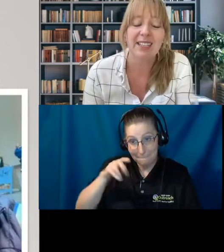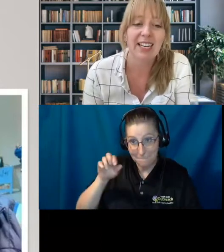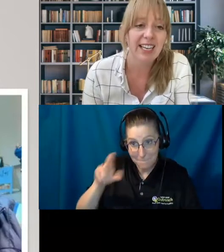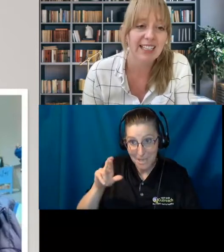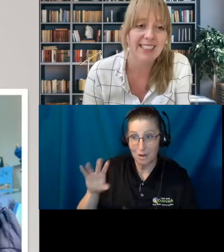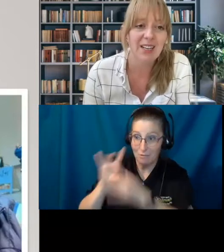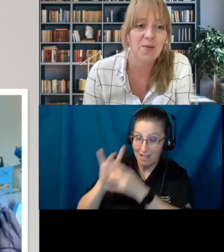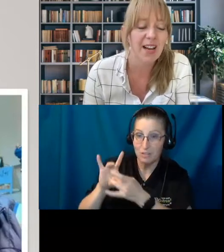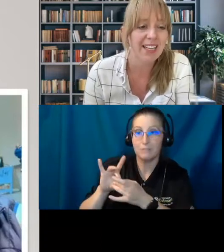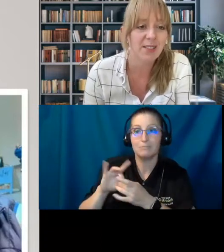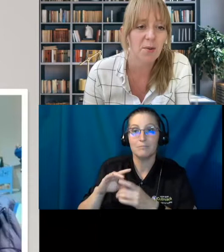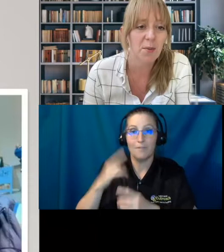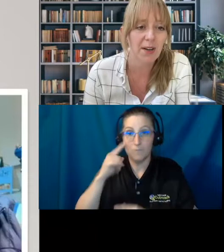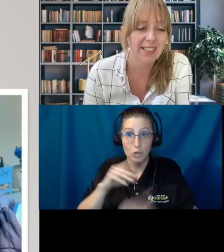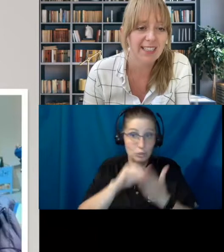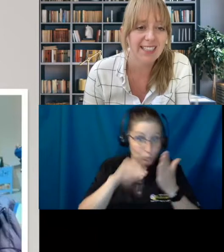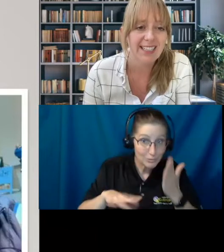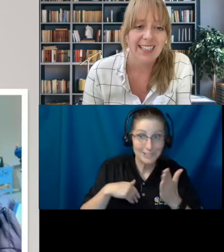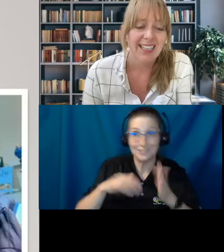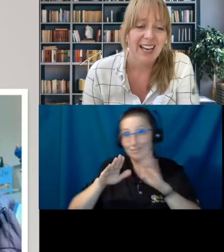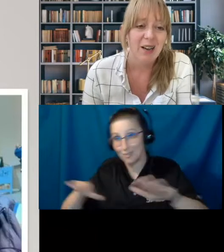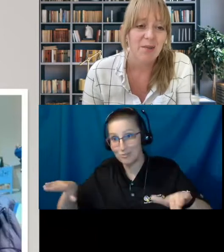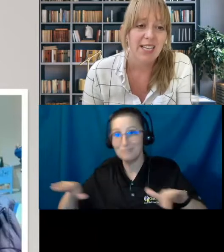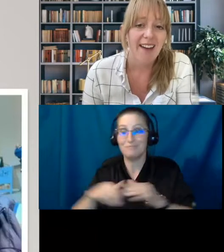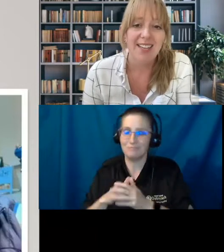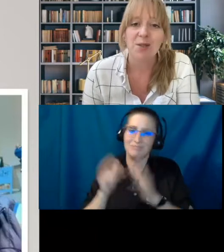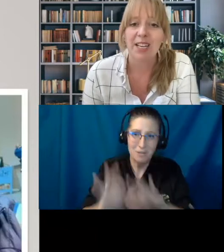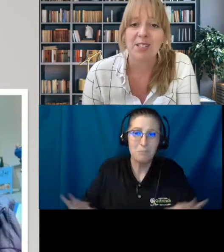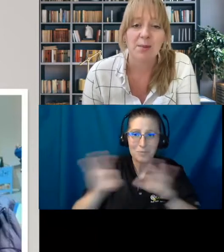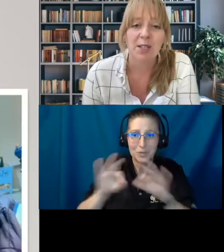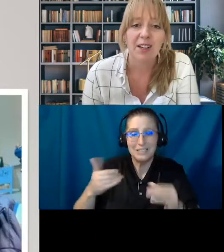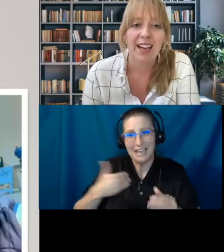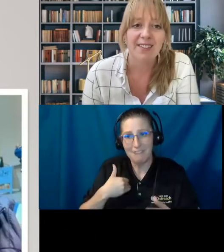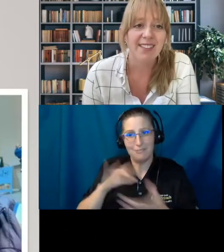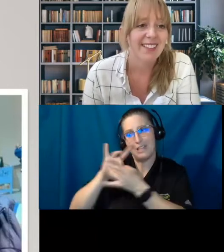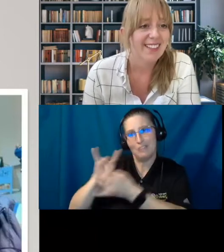kids and why it is so important to have these relationships in our lives.